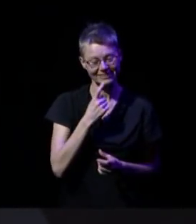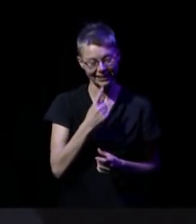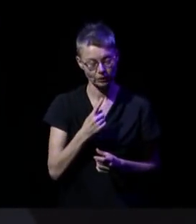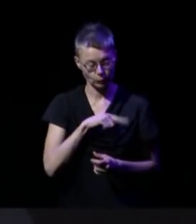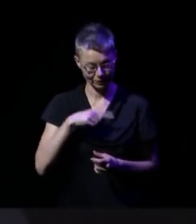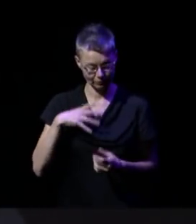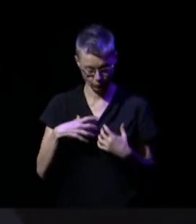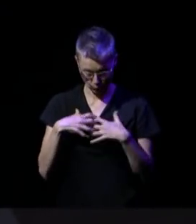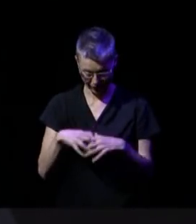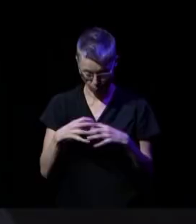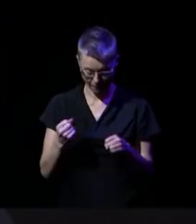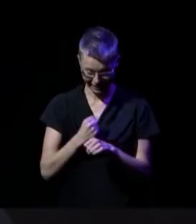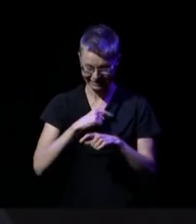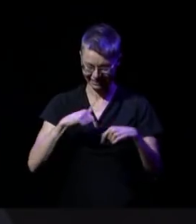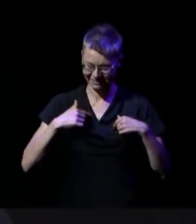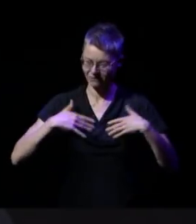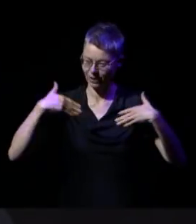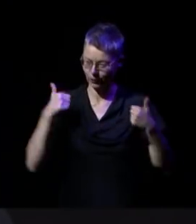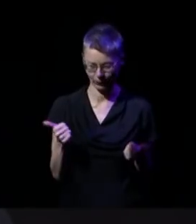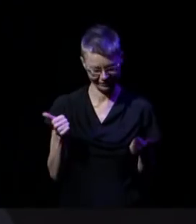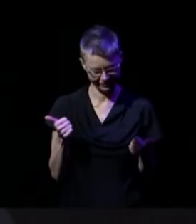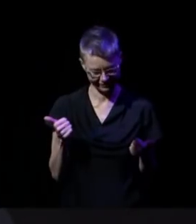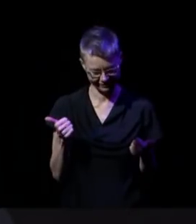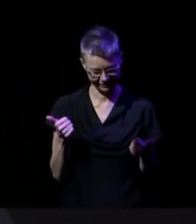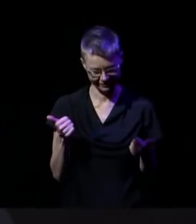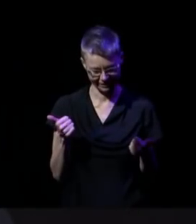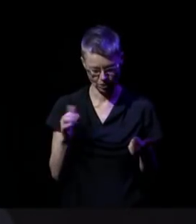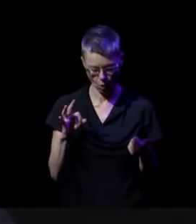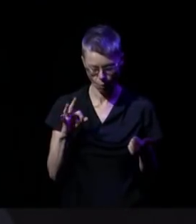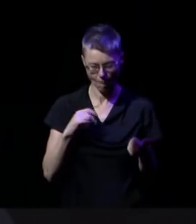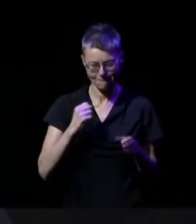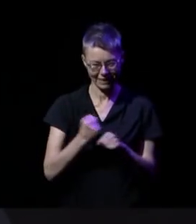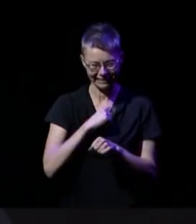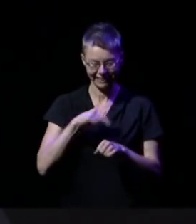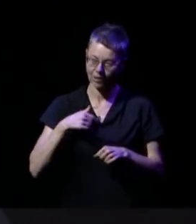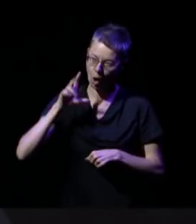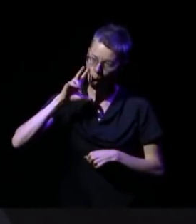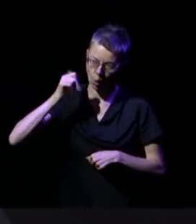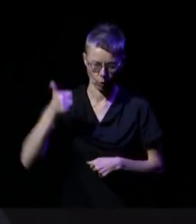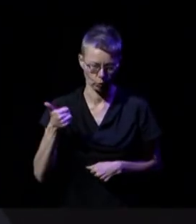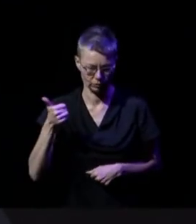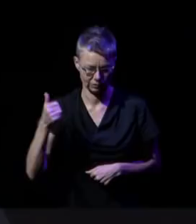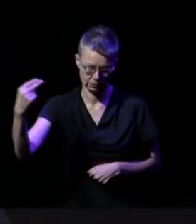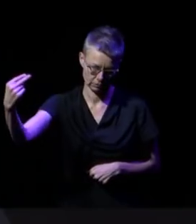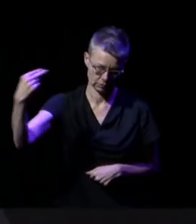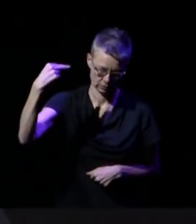to figure out what makes us feel good, not what makes us look good, but what makes us feel good?